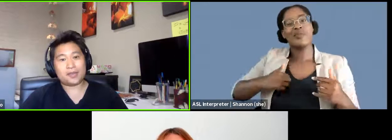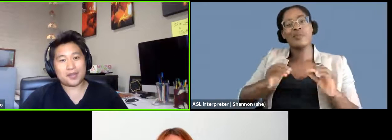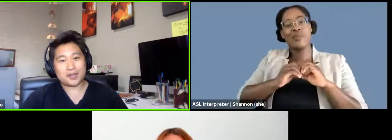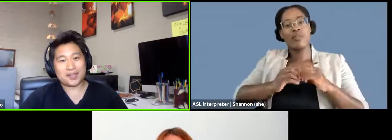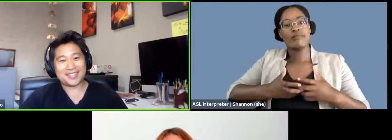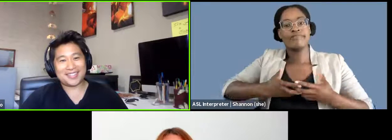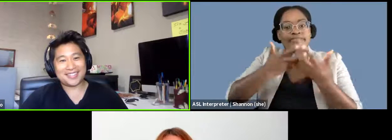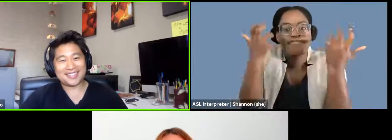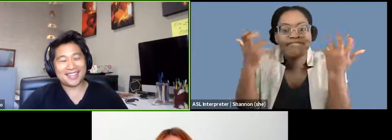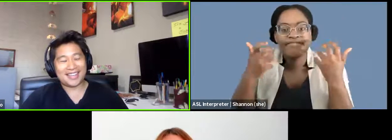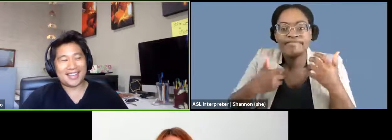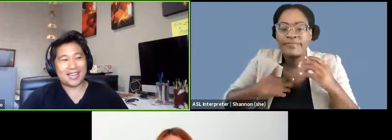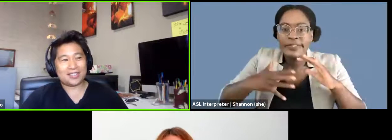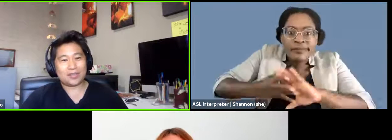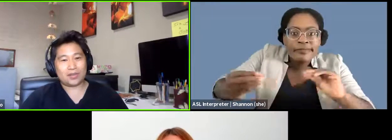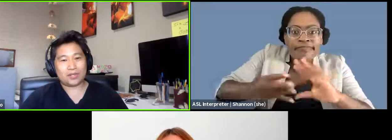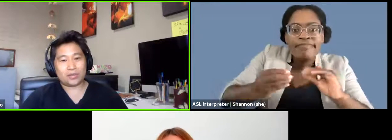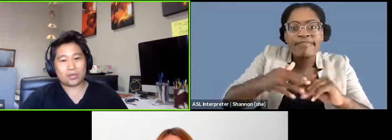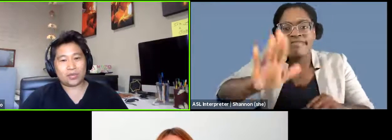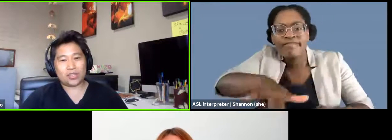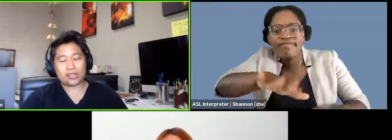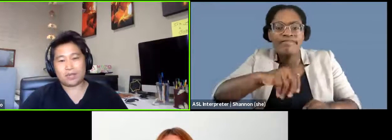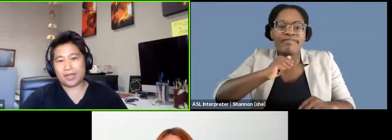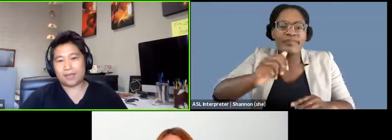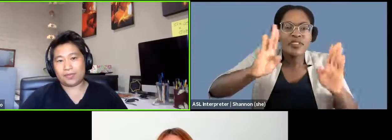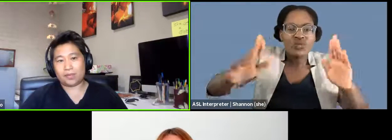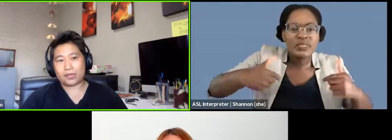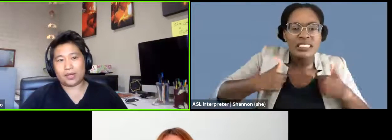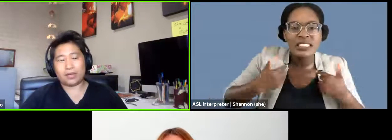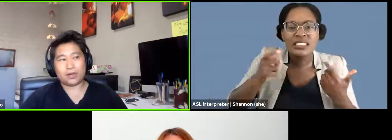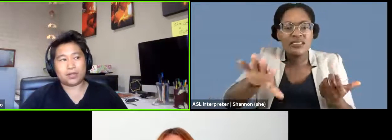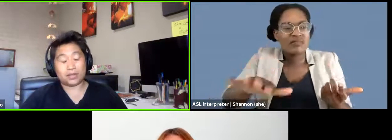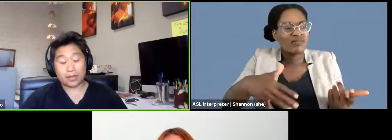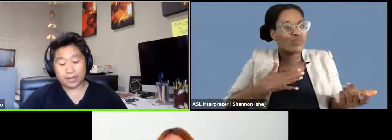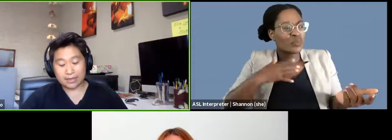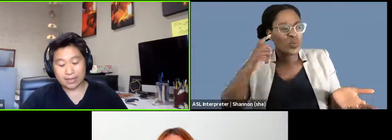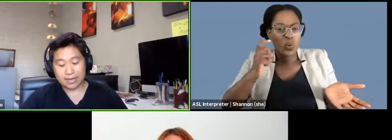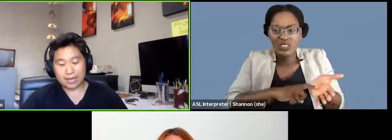beyond donations. So this is where we are changing behavior with training courses. I think that's the